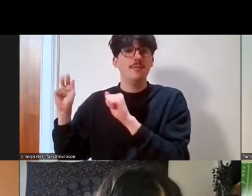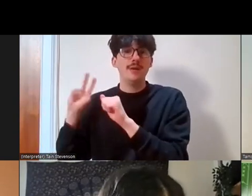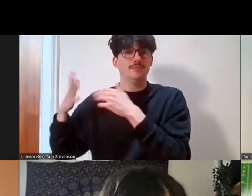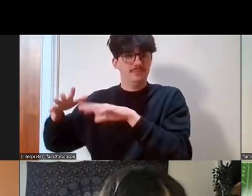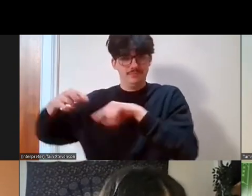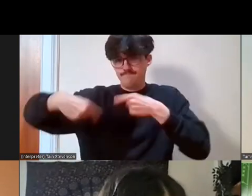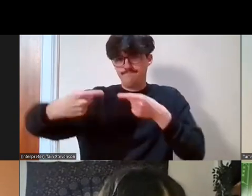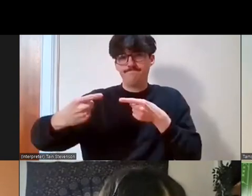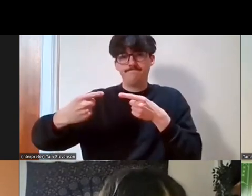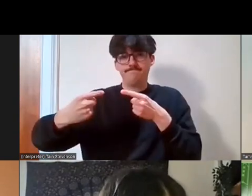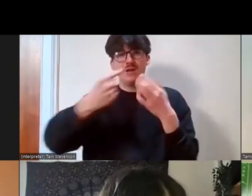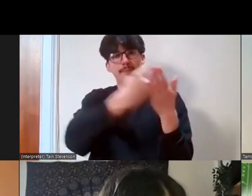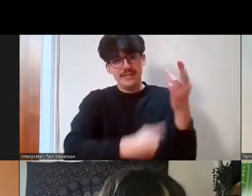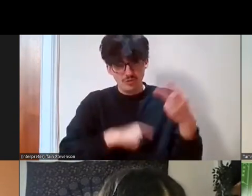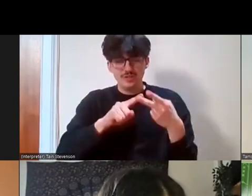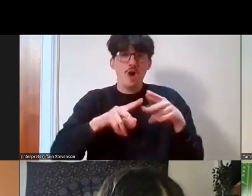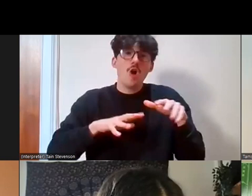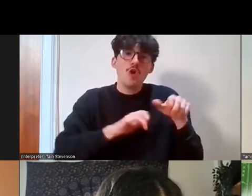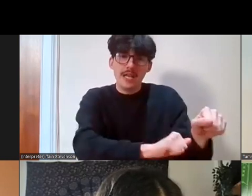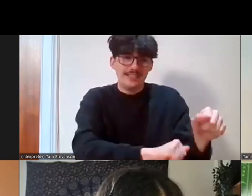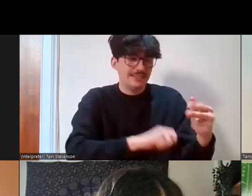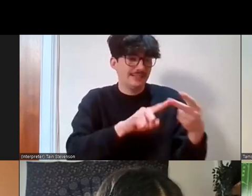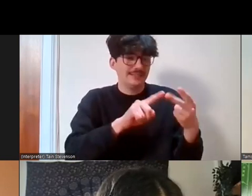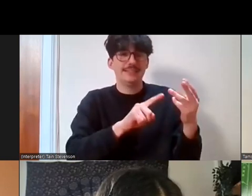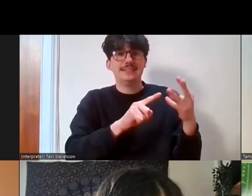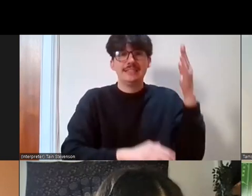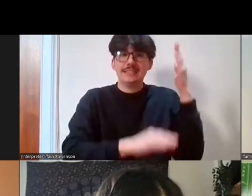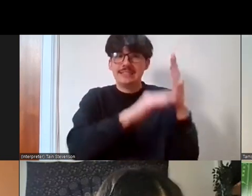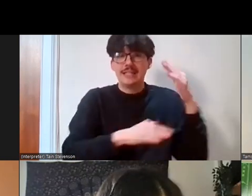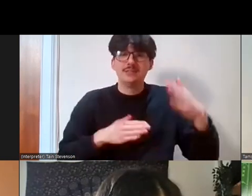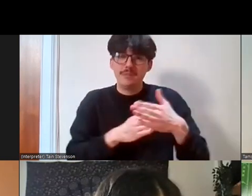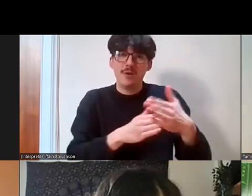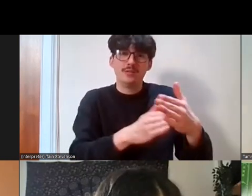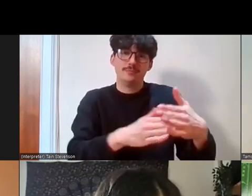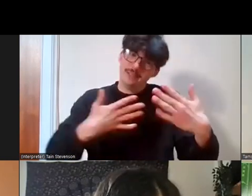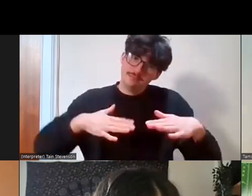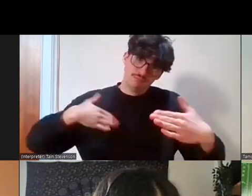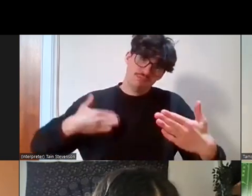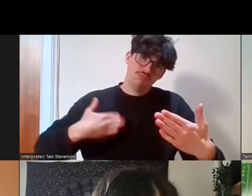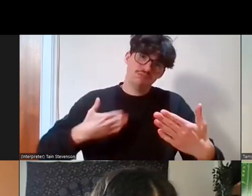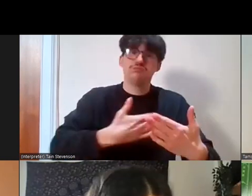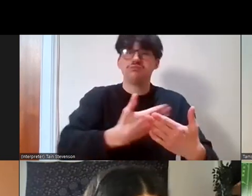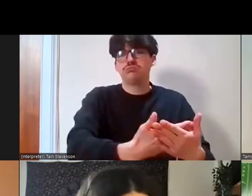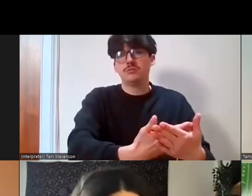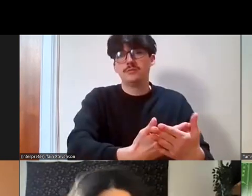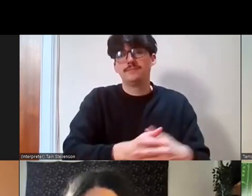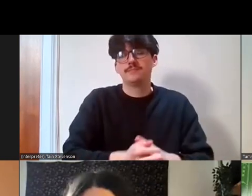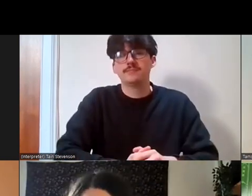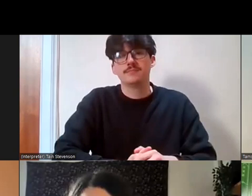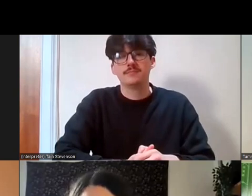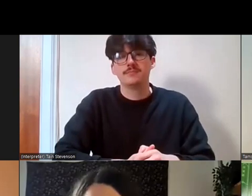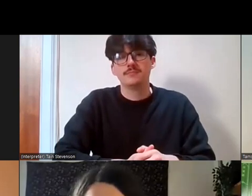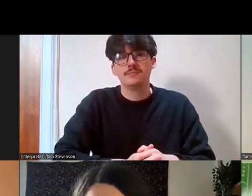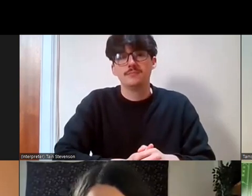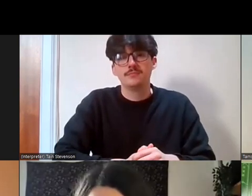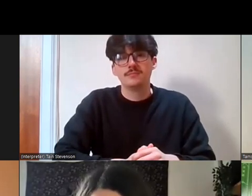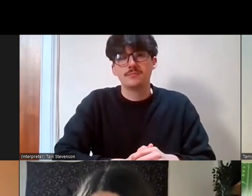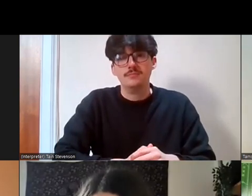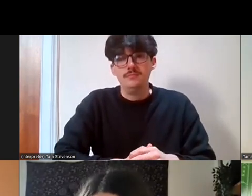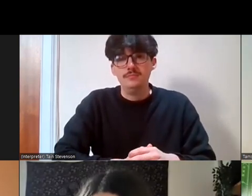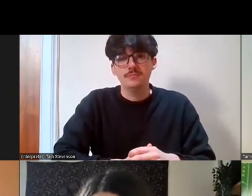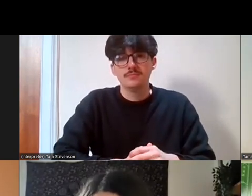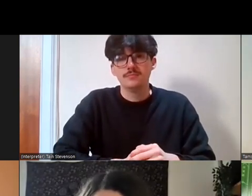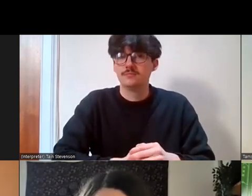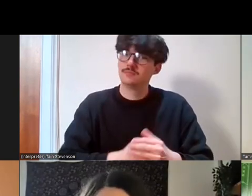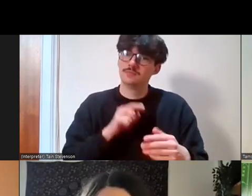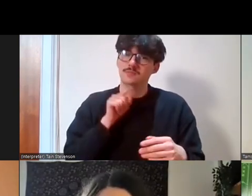colonists, classicists and classic barriers to customs, traditions that have had a significant impact